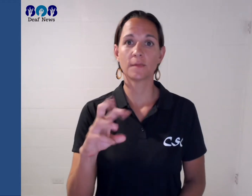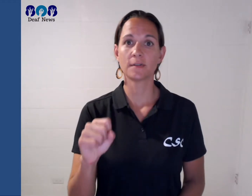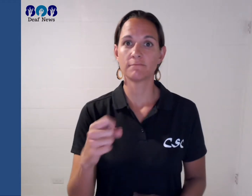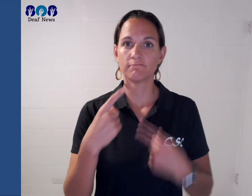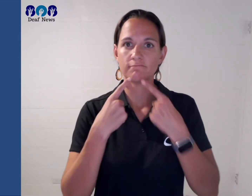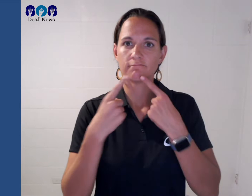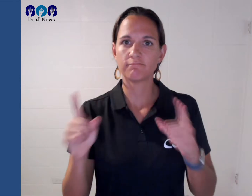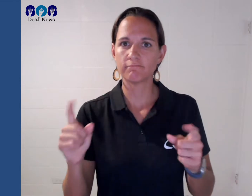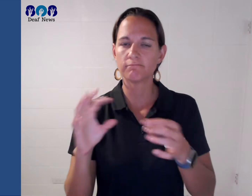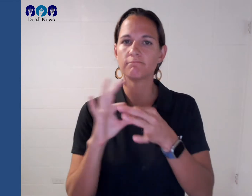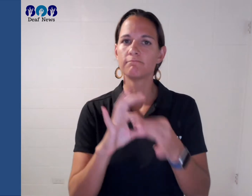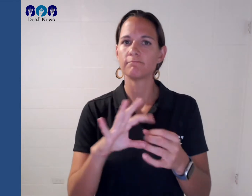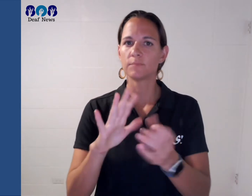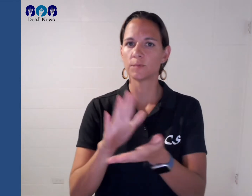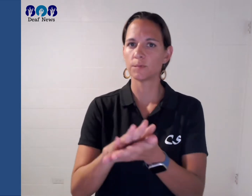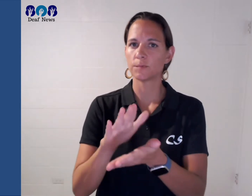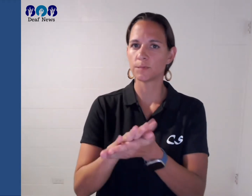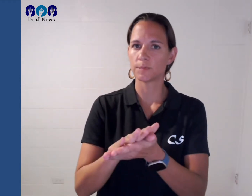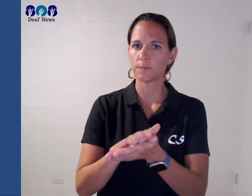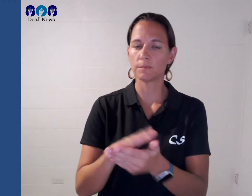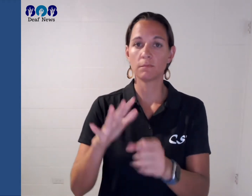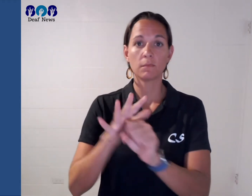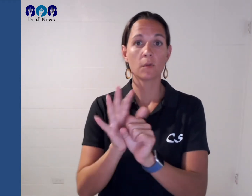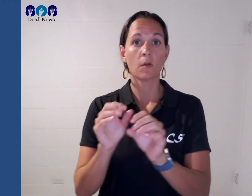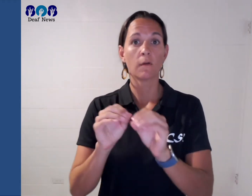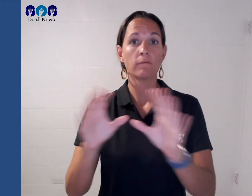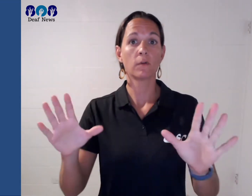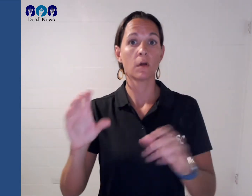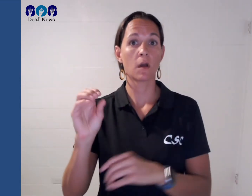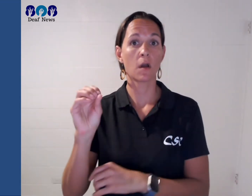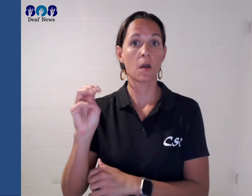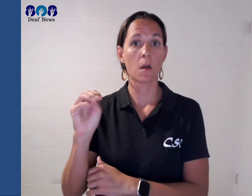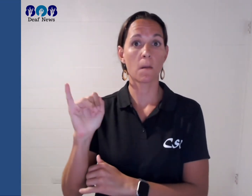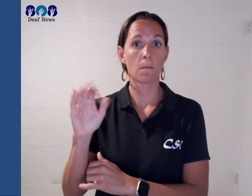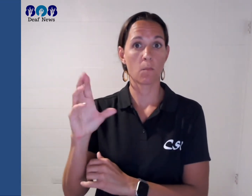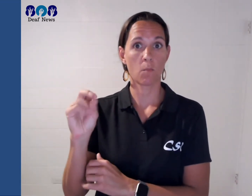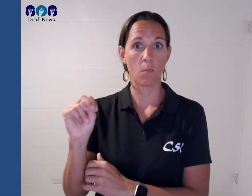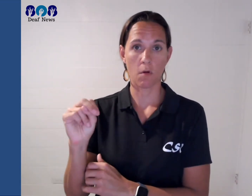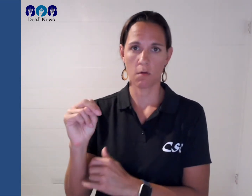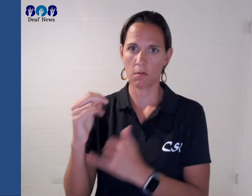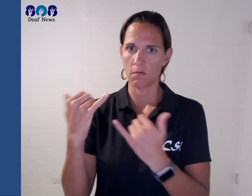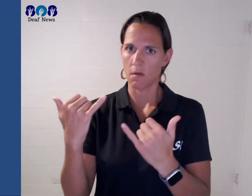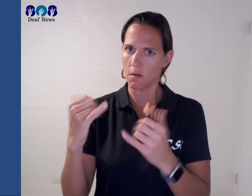Today’s news is about our schools and the continued spread of Covid Omicron Variant.